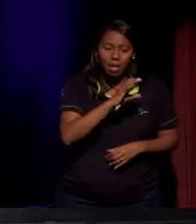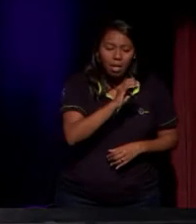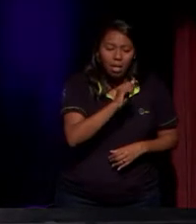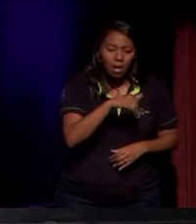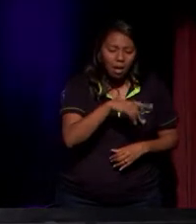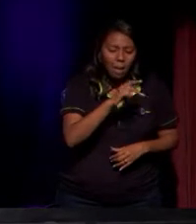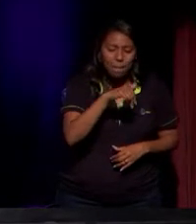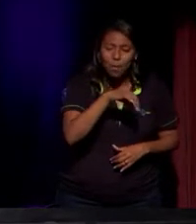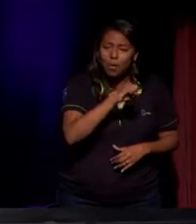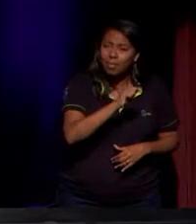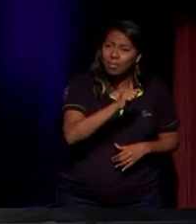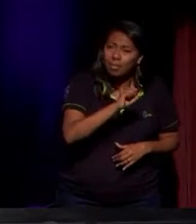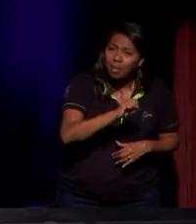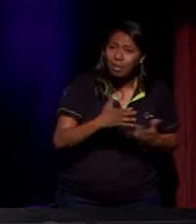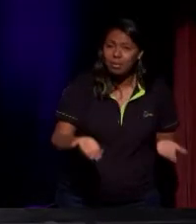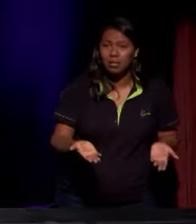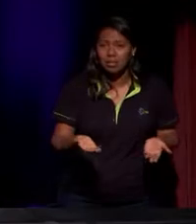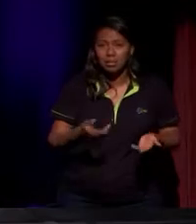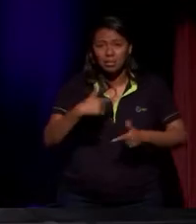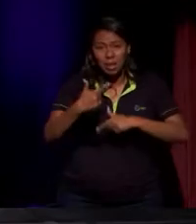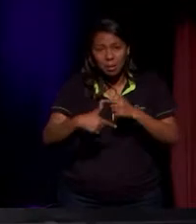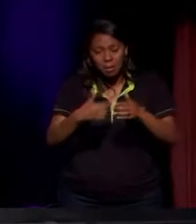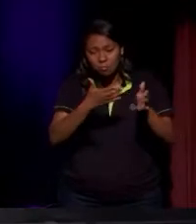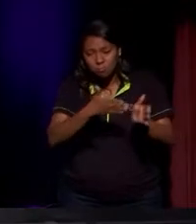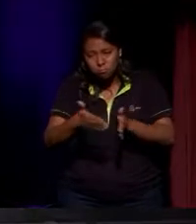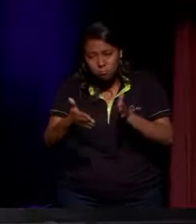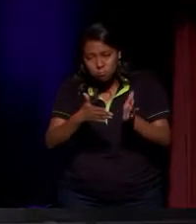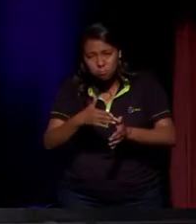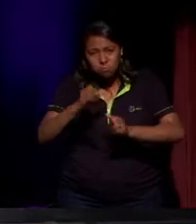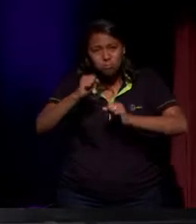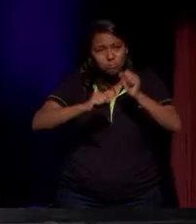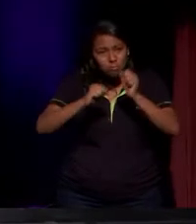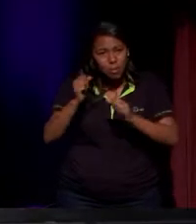two political parties, international organizations, etc.